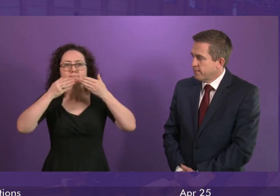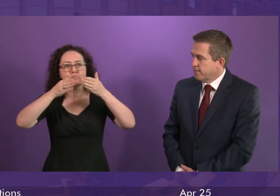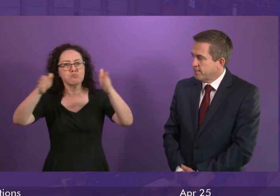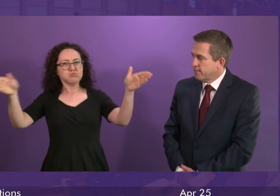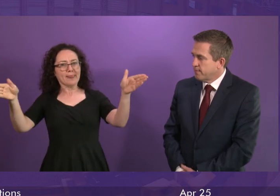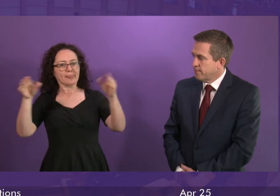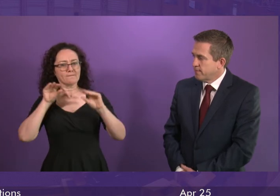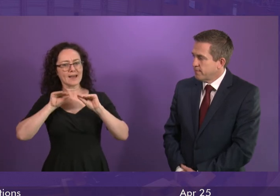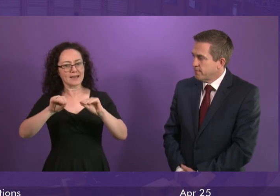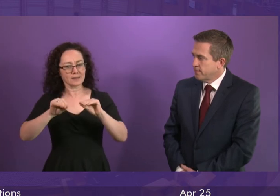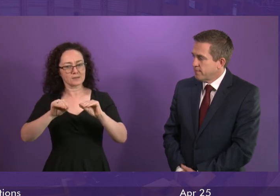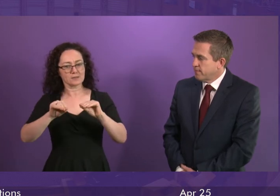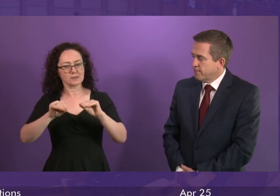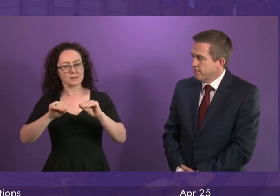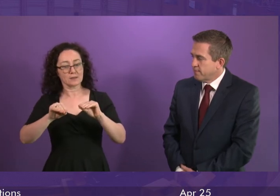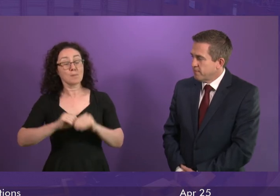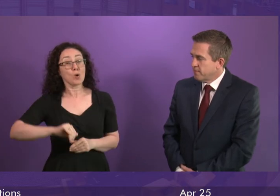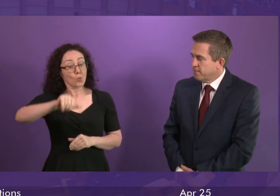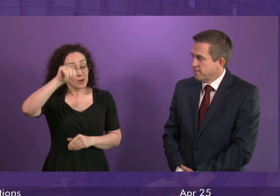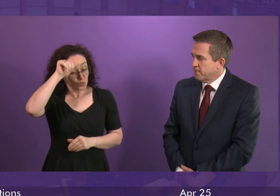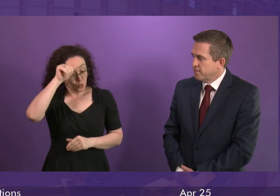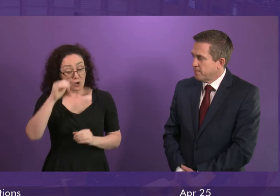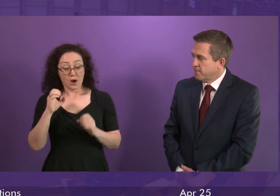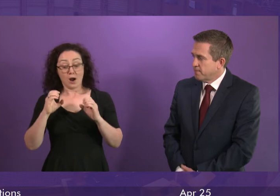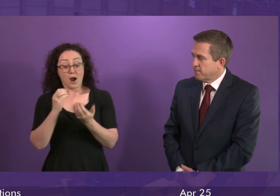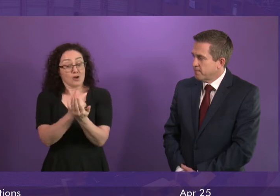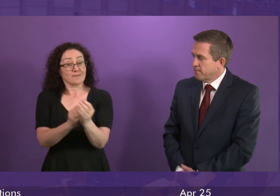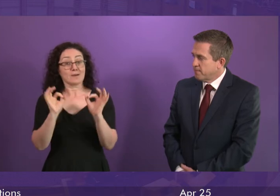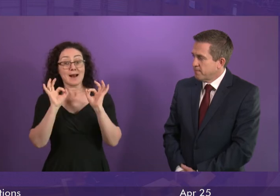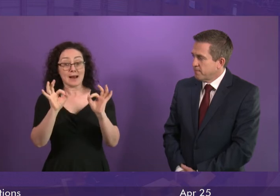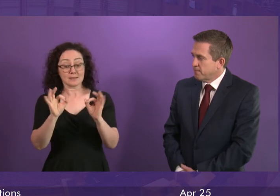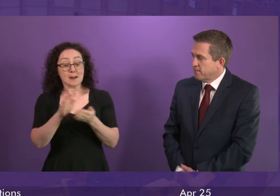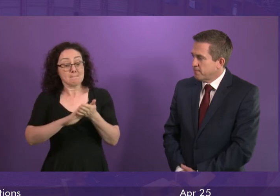get a broad general education right up until S3. They then have three years of the senior